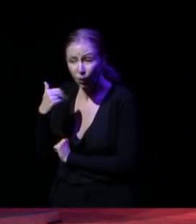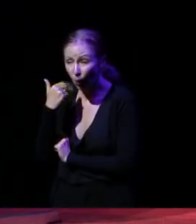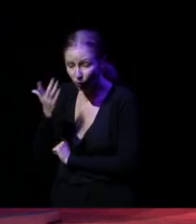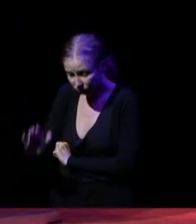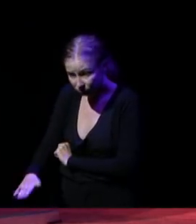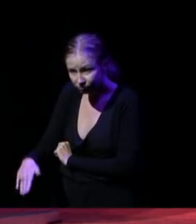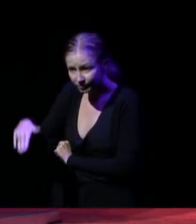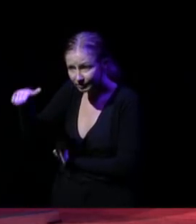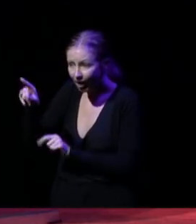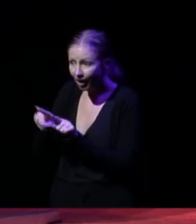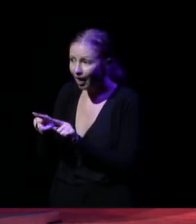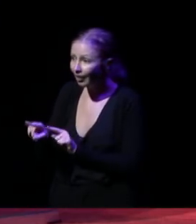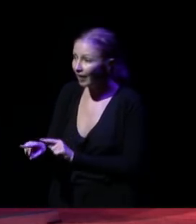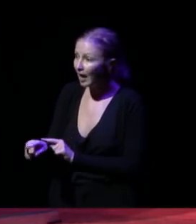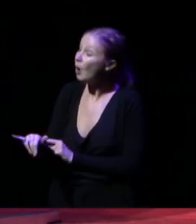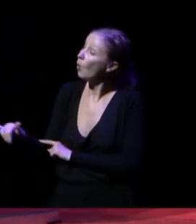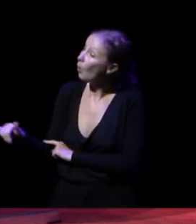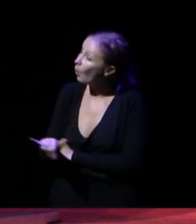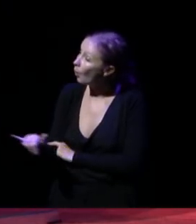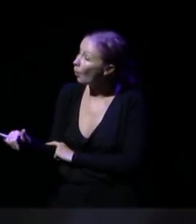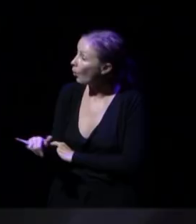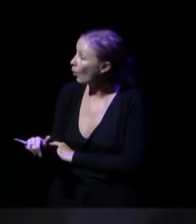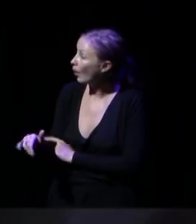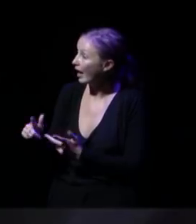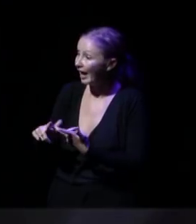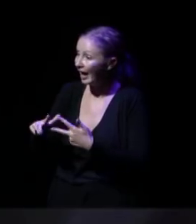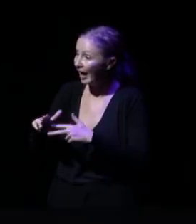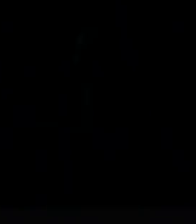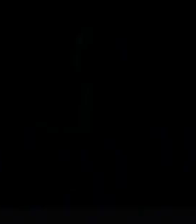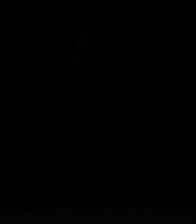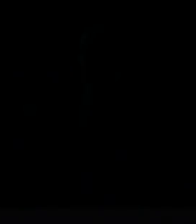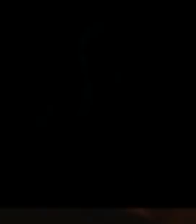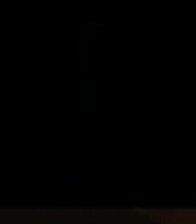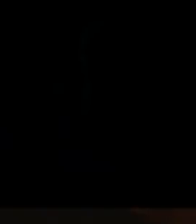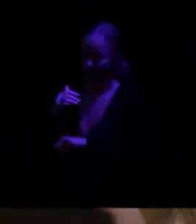or whether apart from cutting your hair, was there a turning point in your life